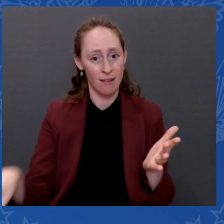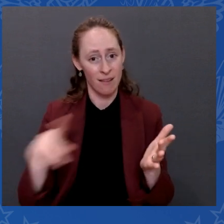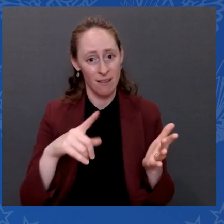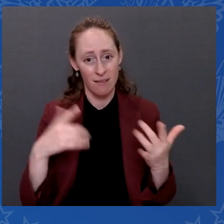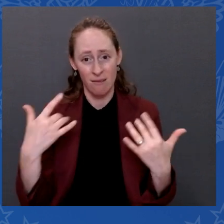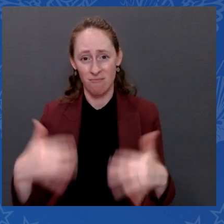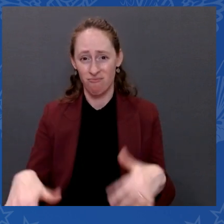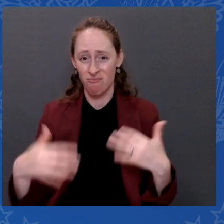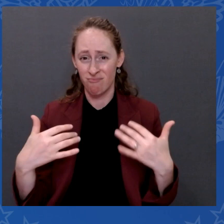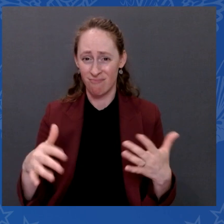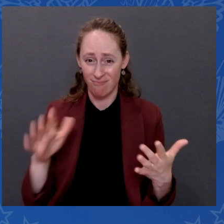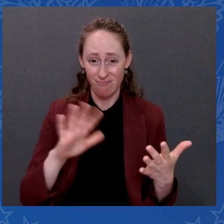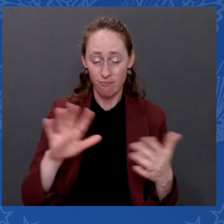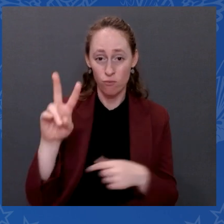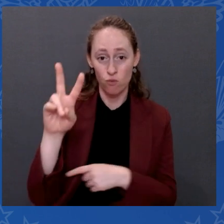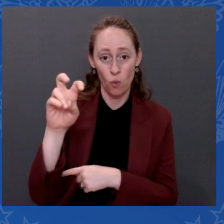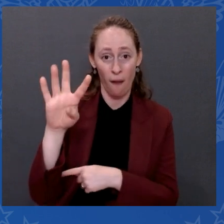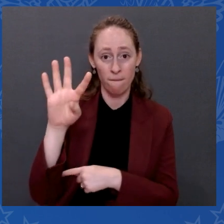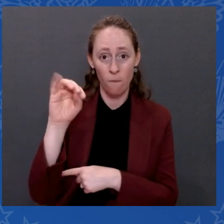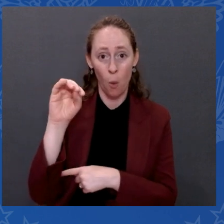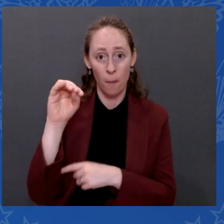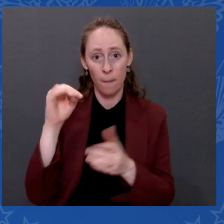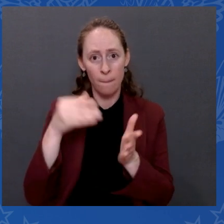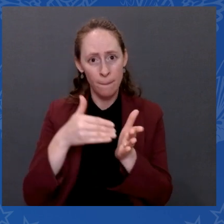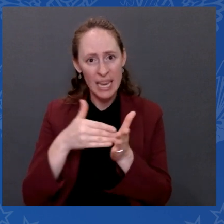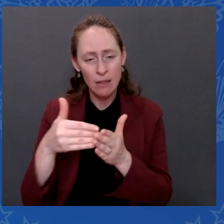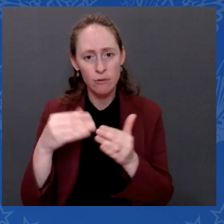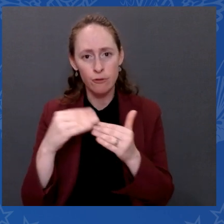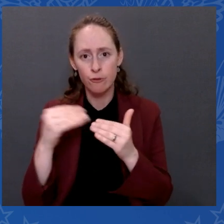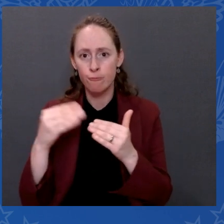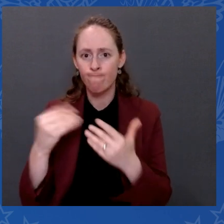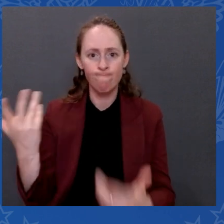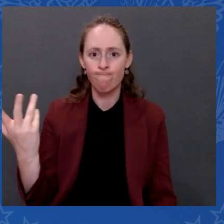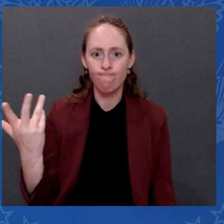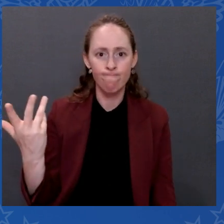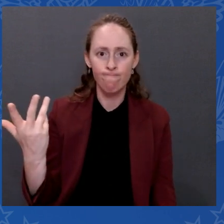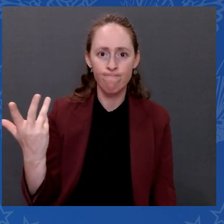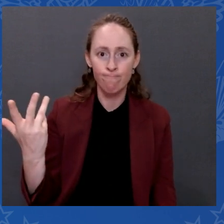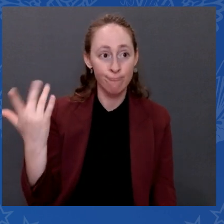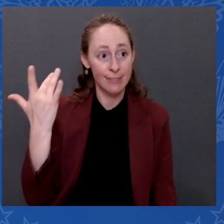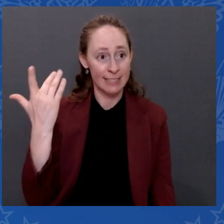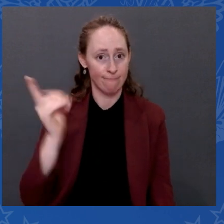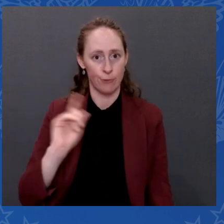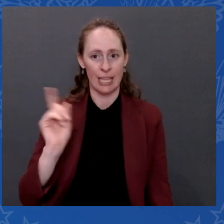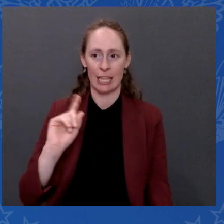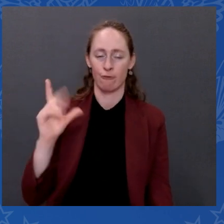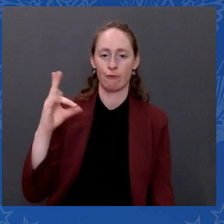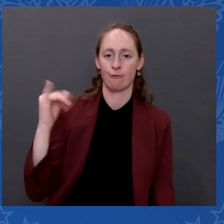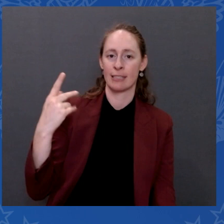we have to make these semiconductors here at home -- at home. Second, there is a national -- as you heard,